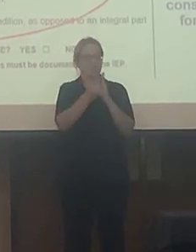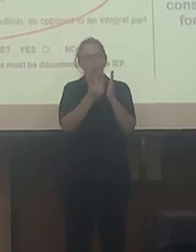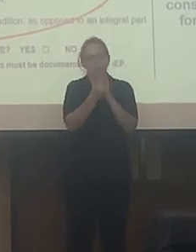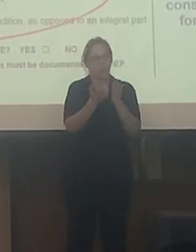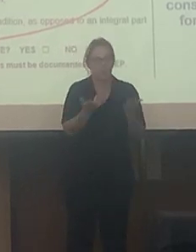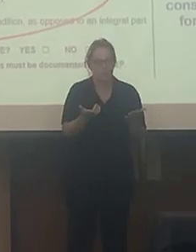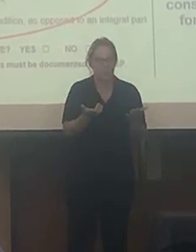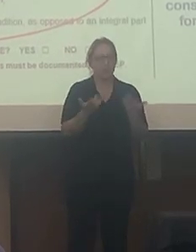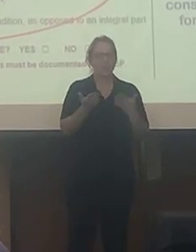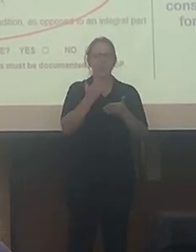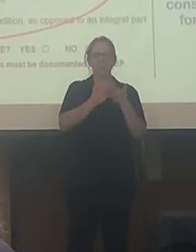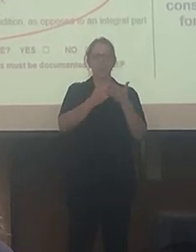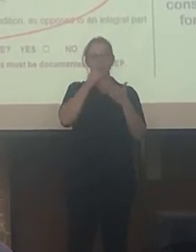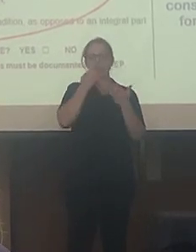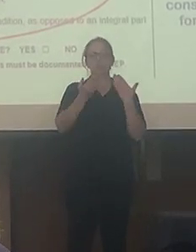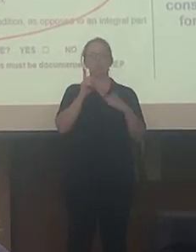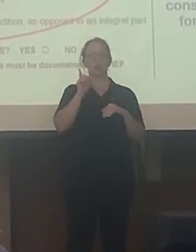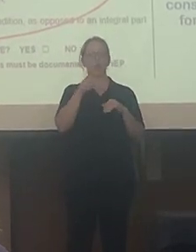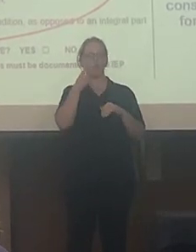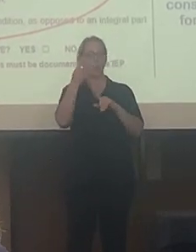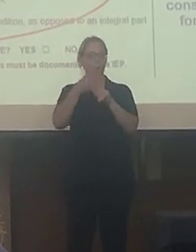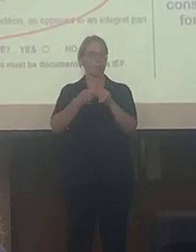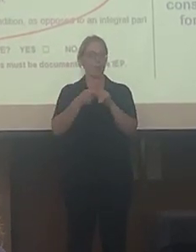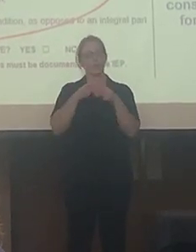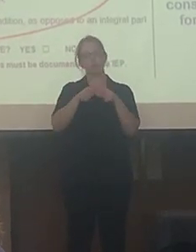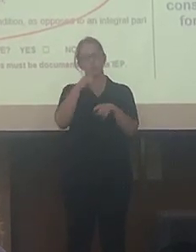that might they might go for let's say a month during the summer and then the rest of summer